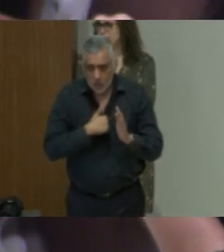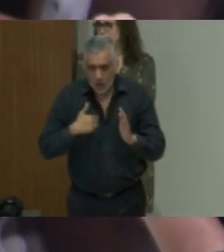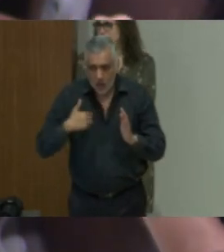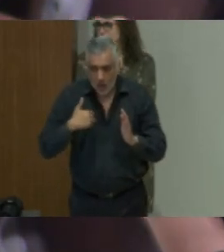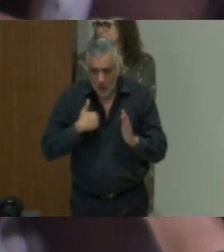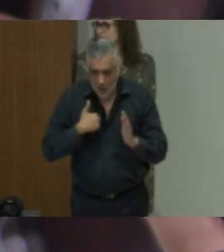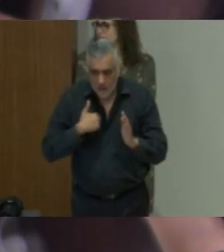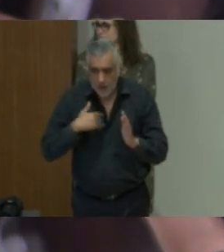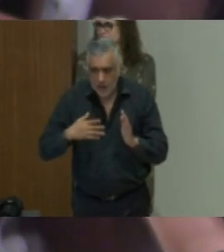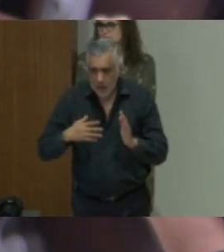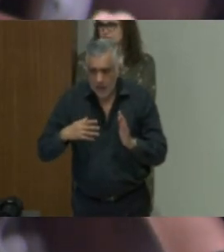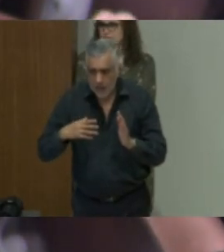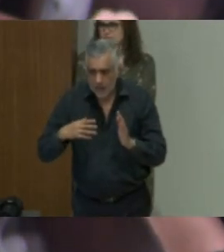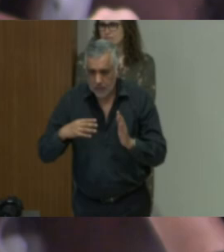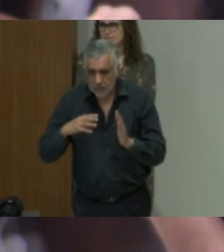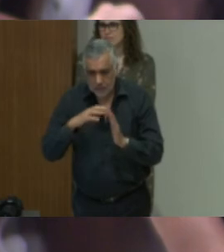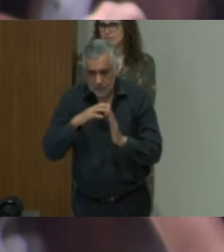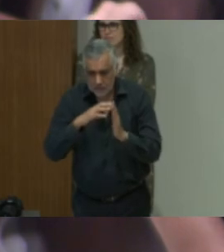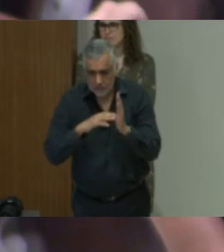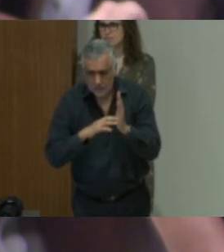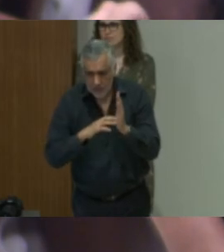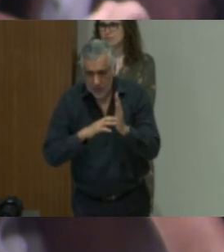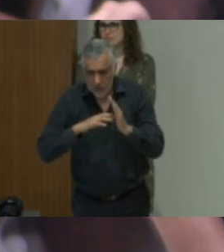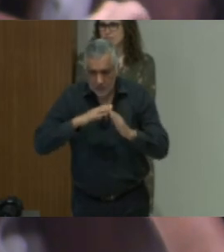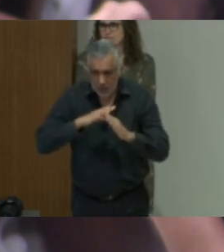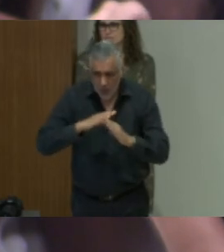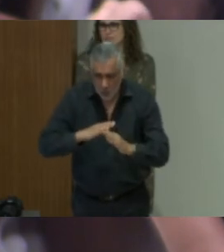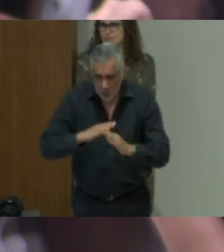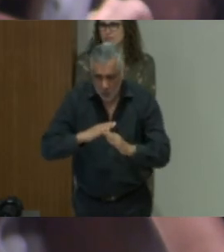an exploration of the opportunities and barriers that exist in canon law